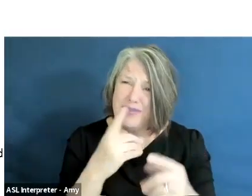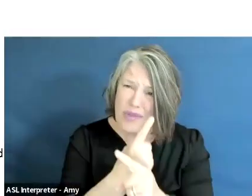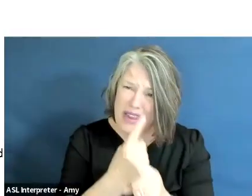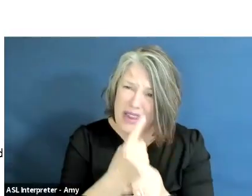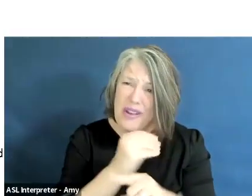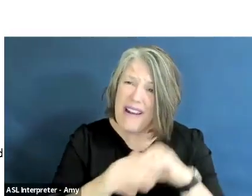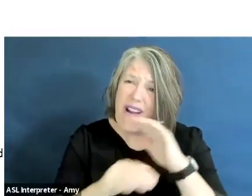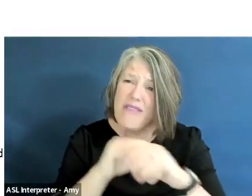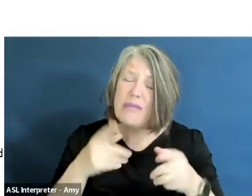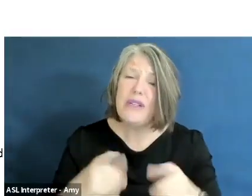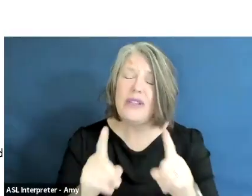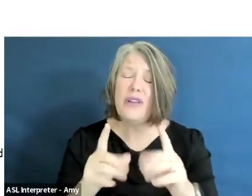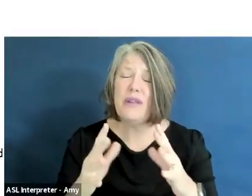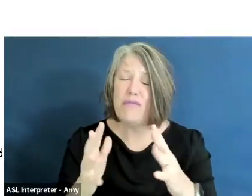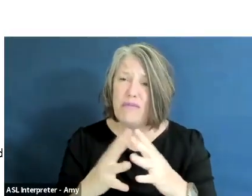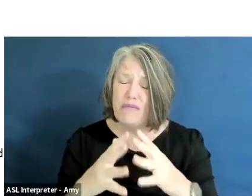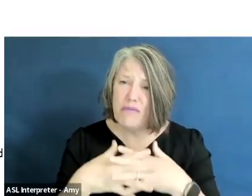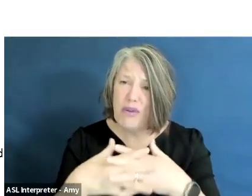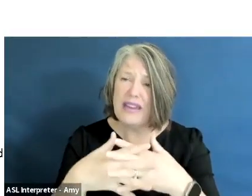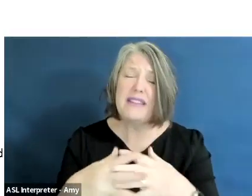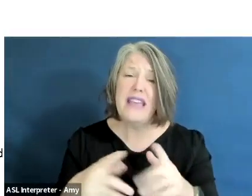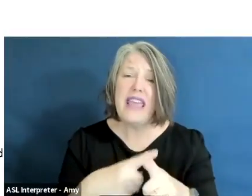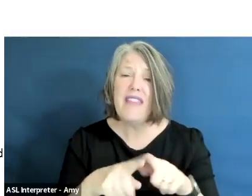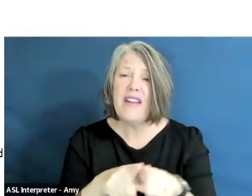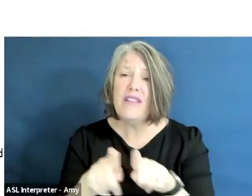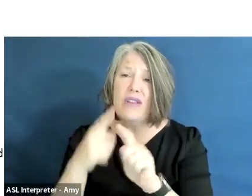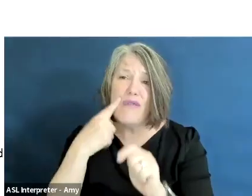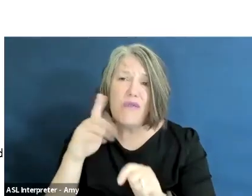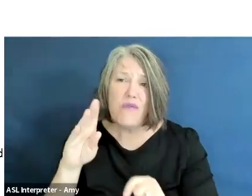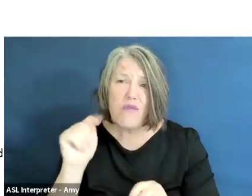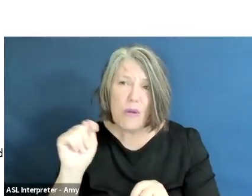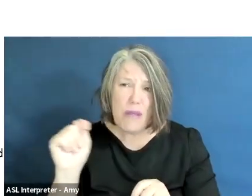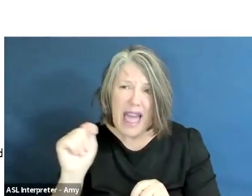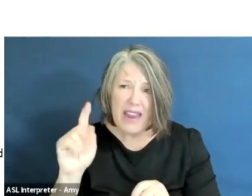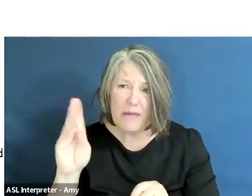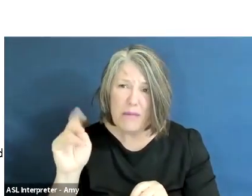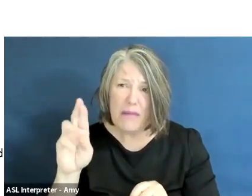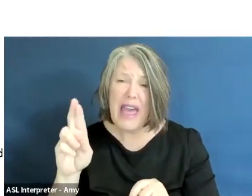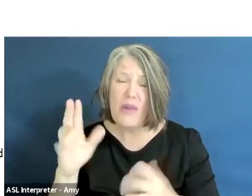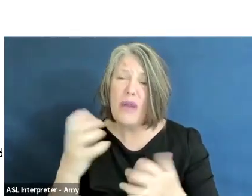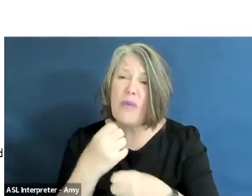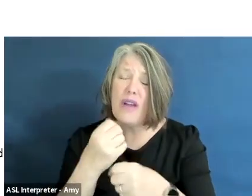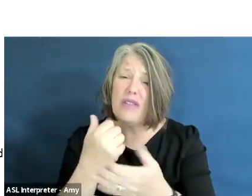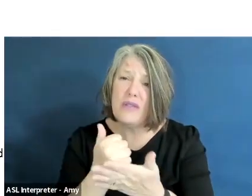And then for bladder health, we want to make sure that people are comfortable. We want to make sure that their bladder regimen works for them.